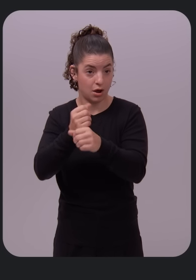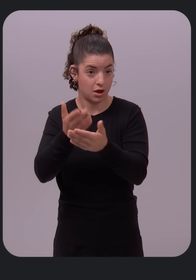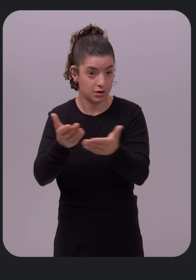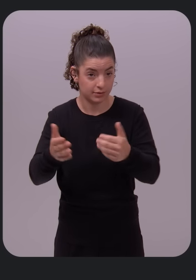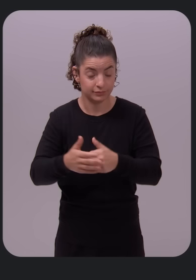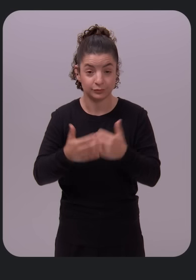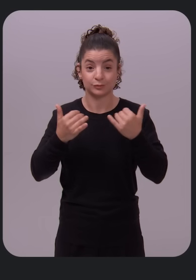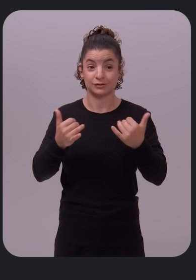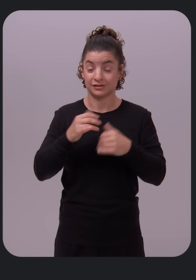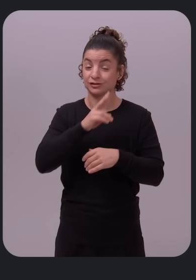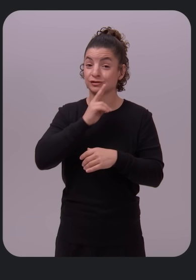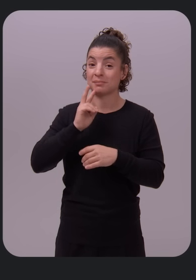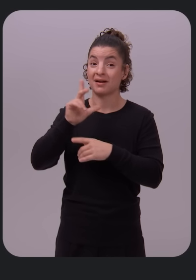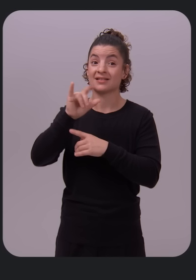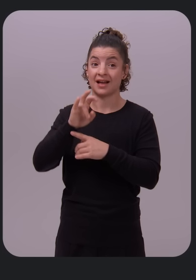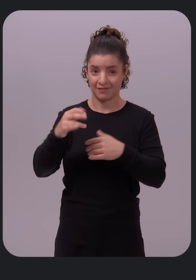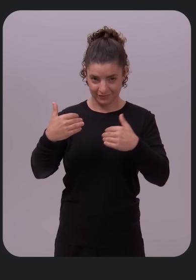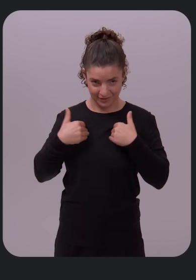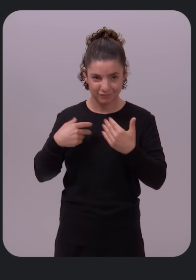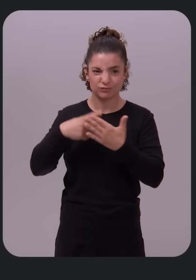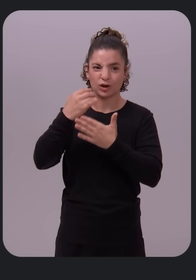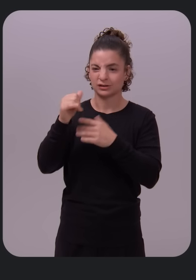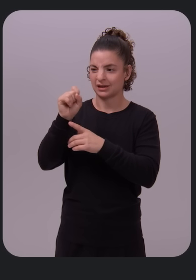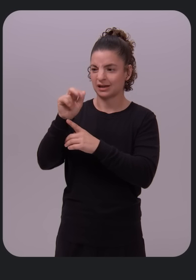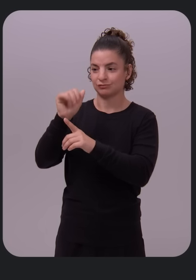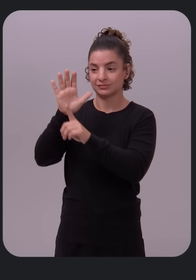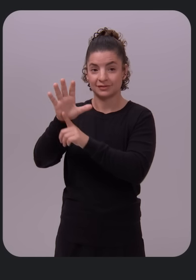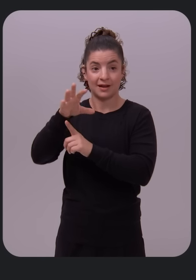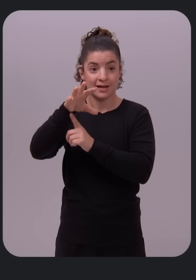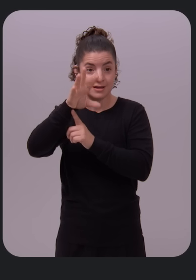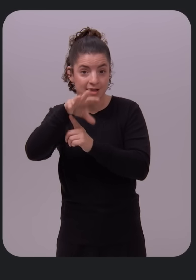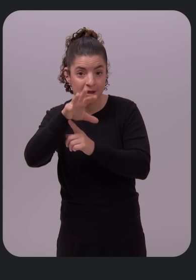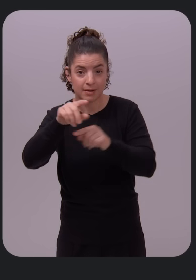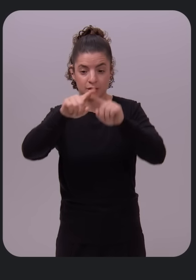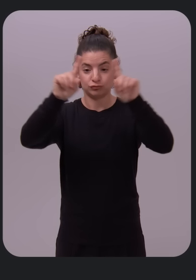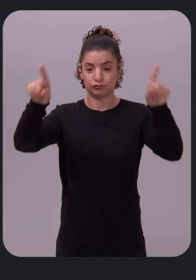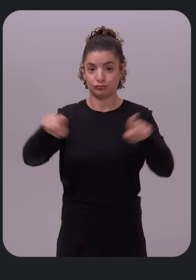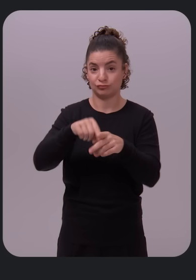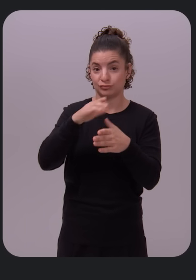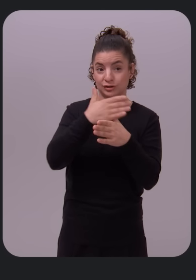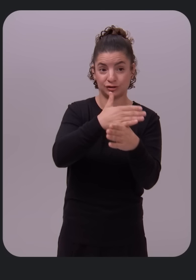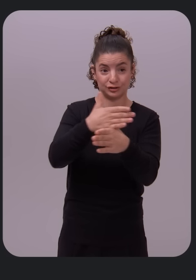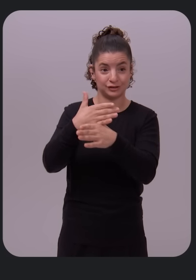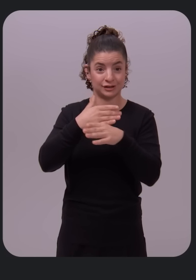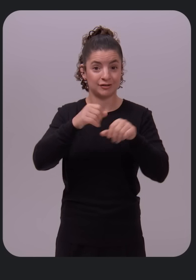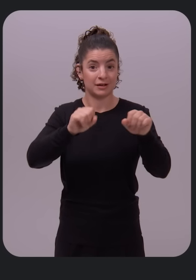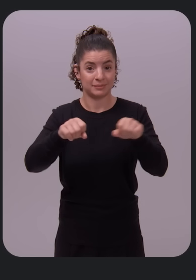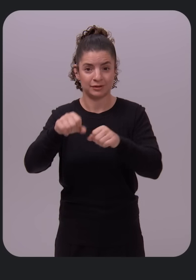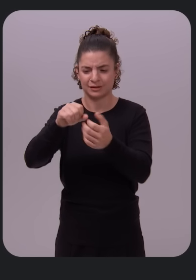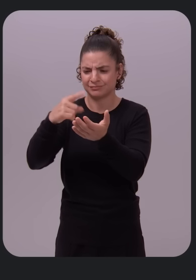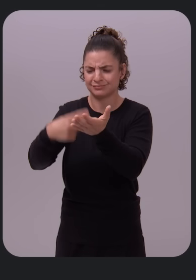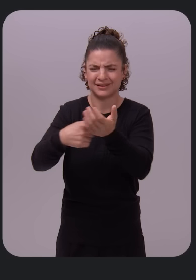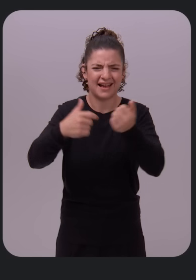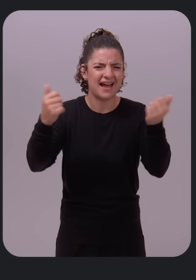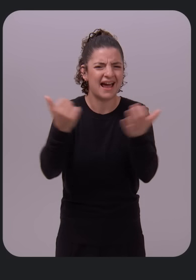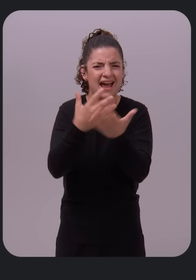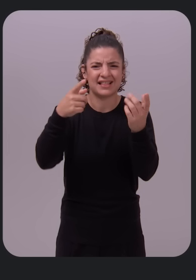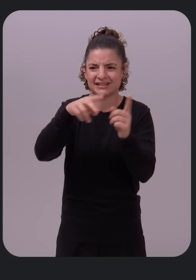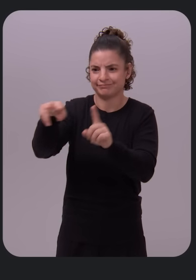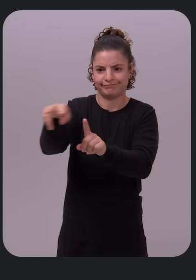Today, Gemini Live has Project Astra's camera and screen sharing capabilities, so you can talk about anything you see.